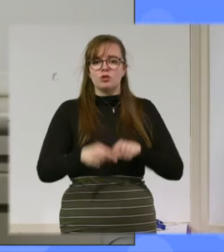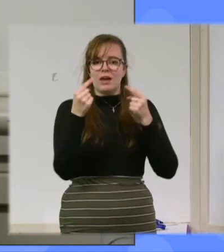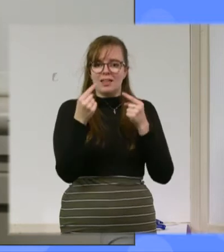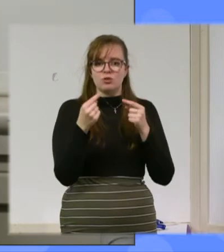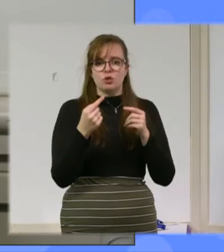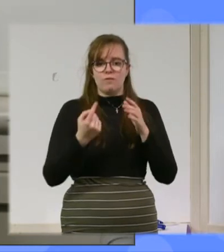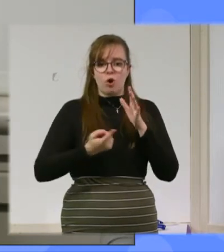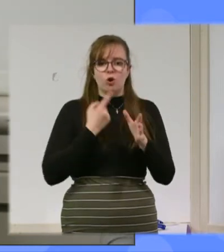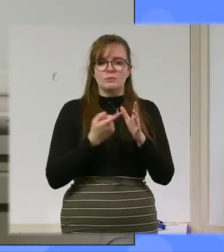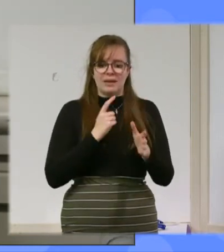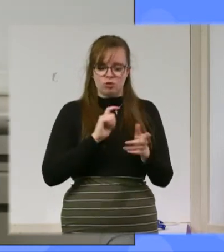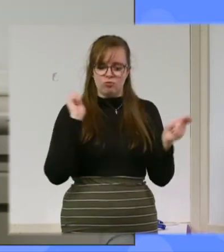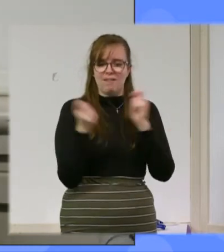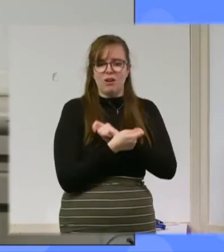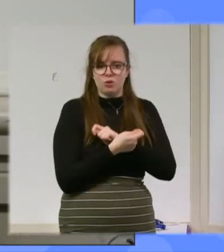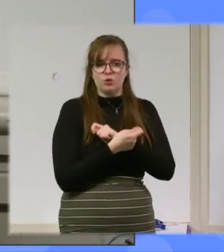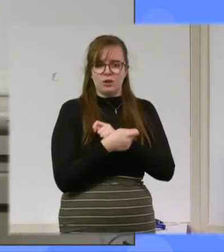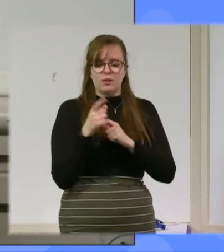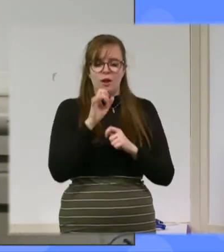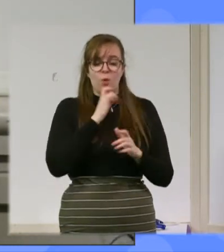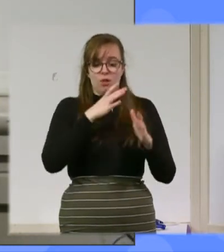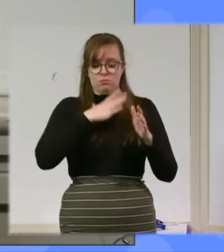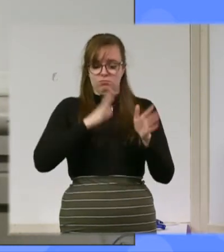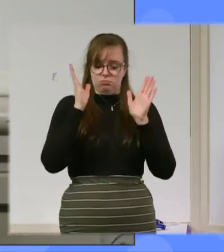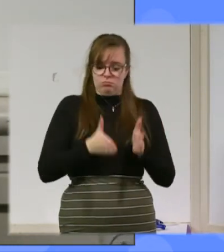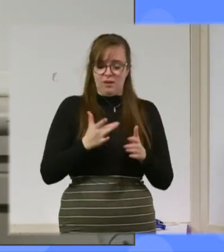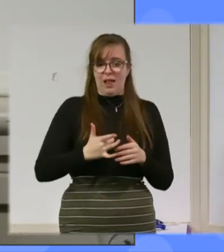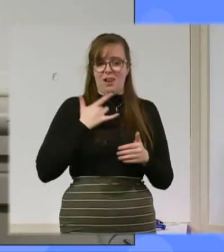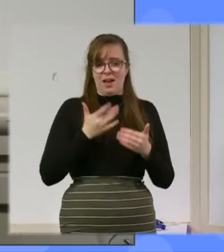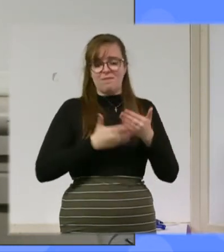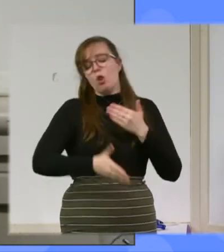revolution which will require that investment in lifelong learning as well